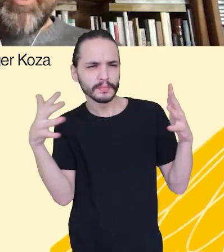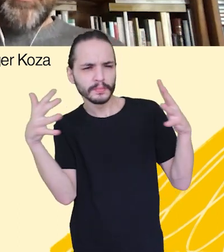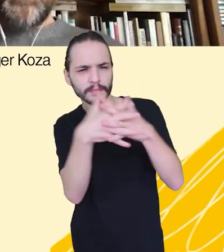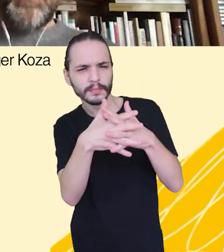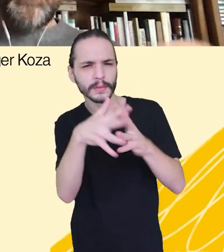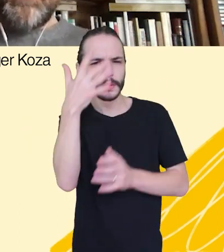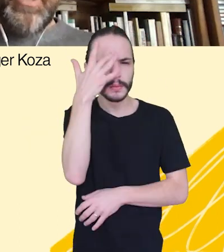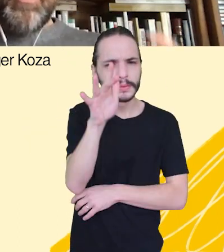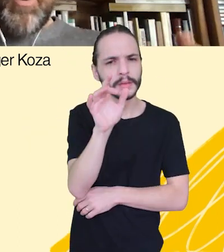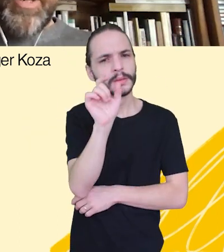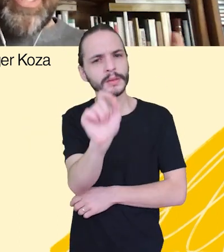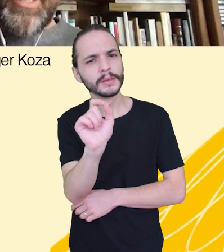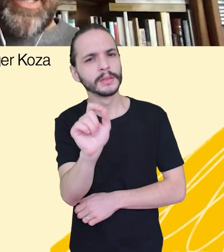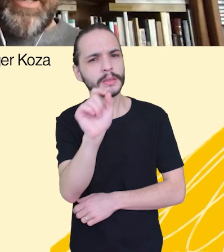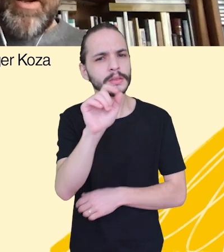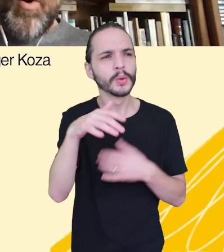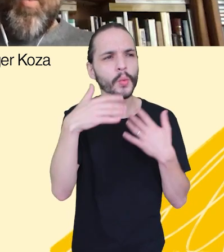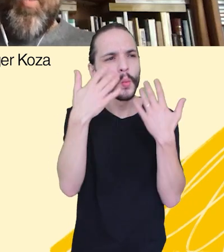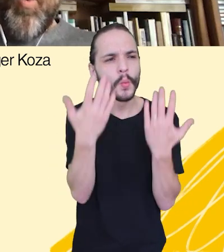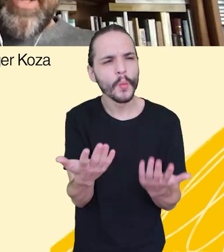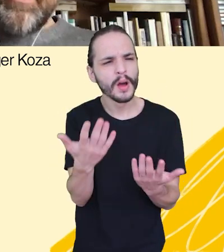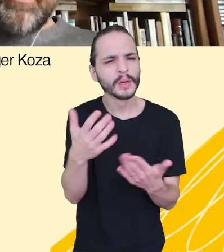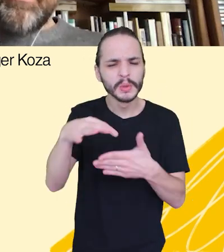Because they donít know exactly when